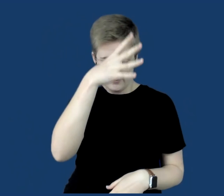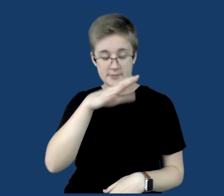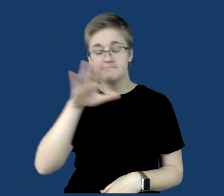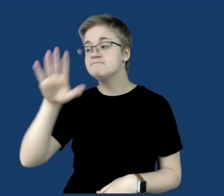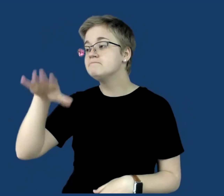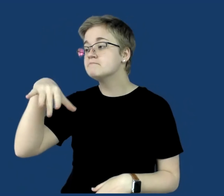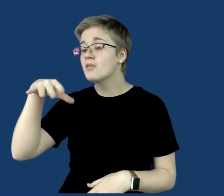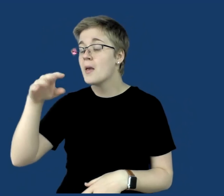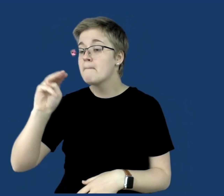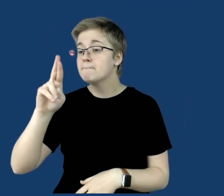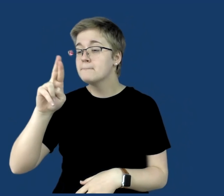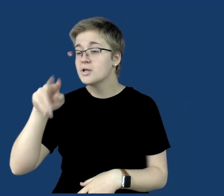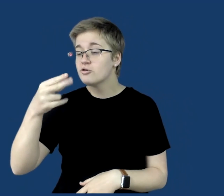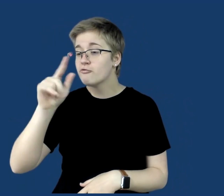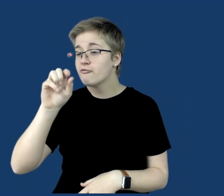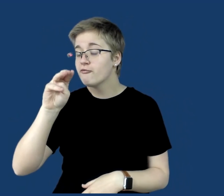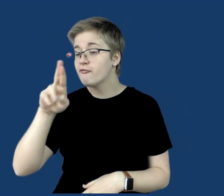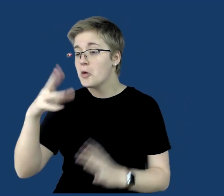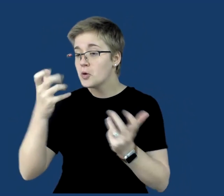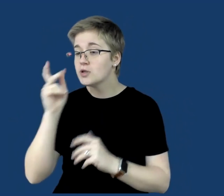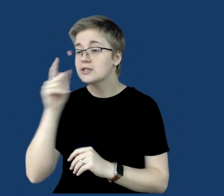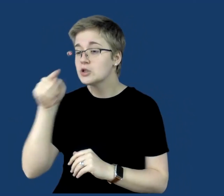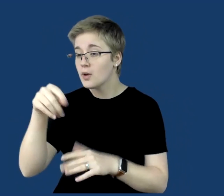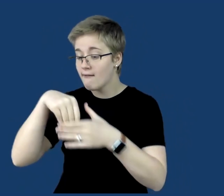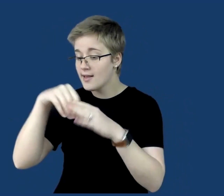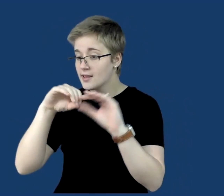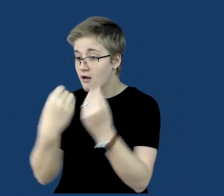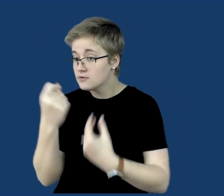office. Do you understand?” “Yes, ma’am,” said Rob.